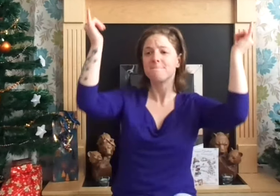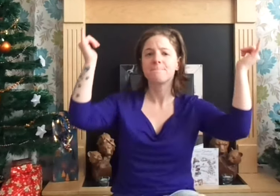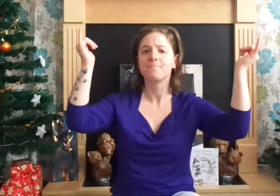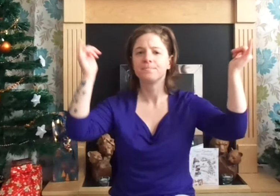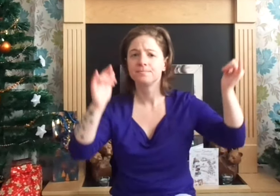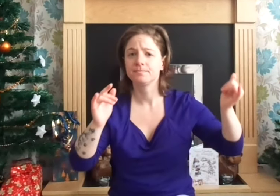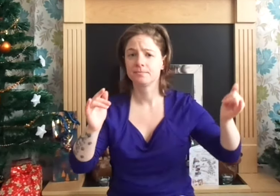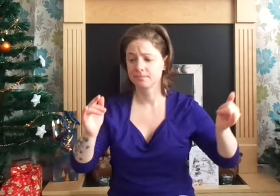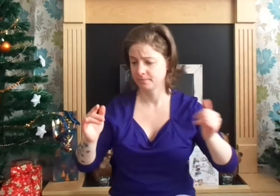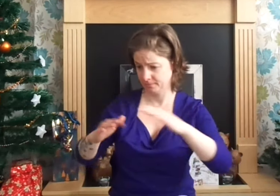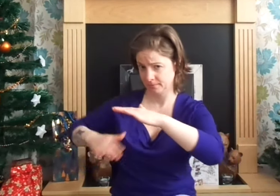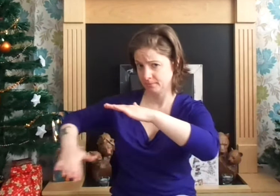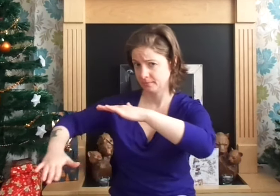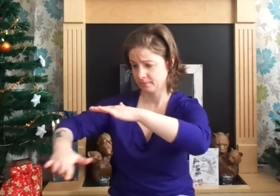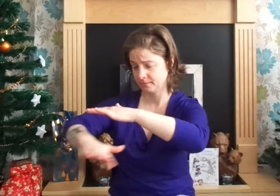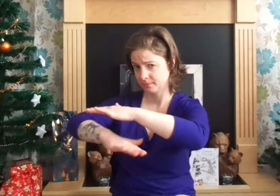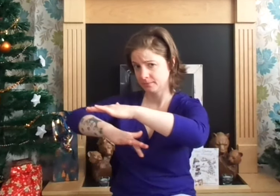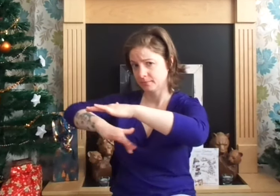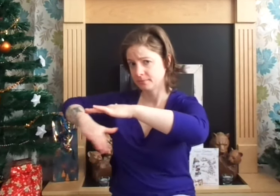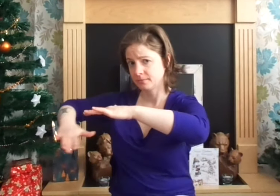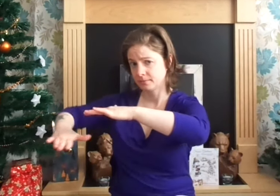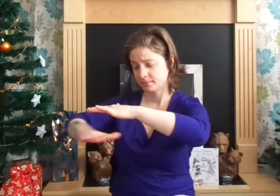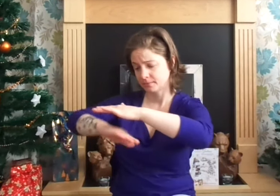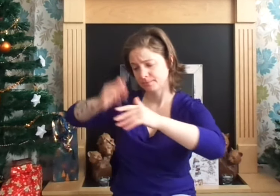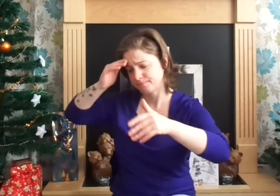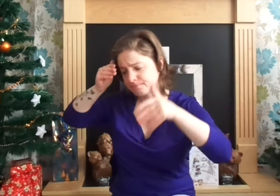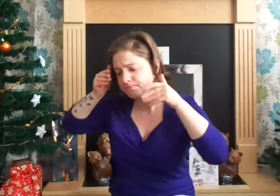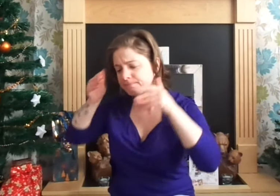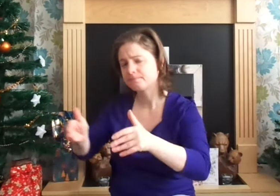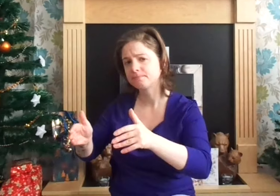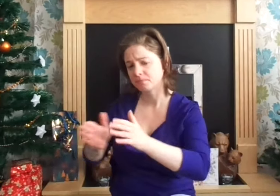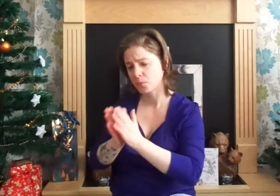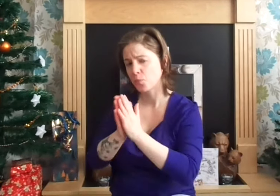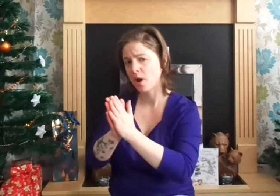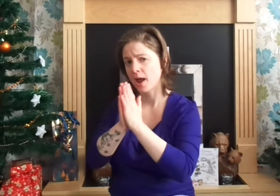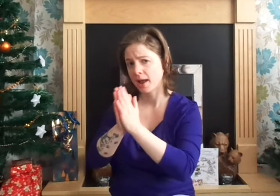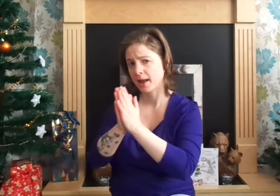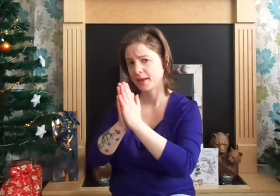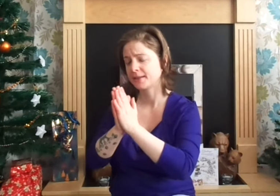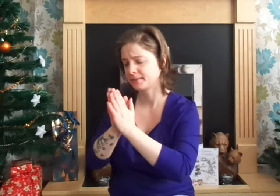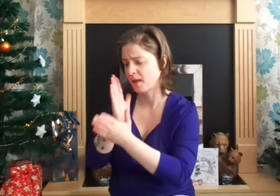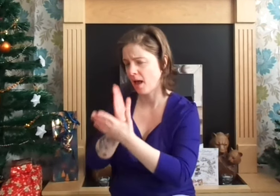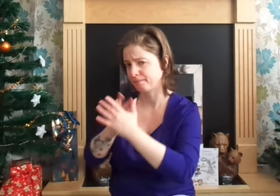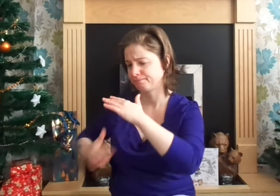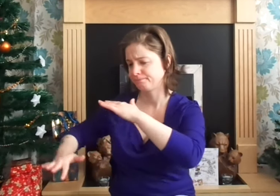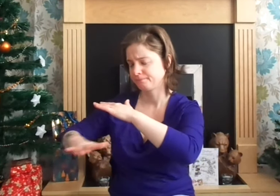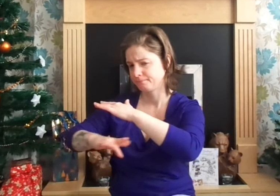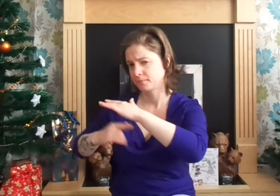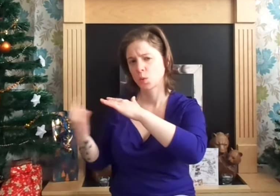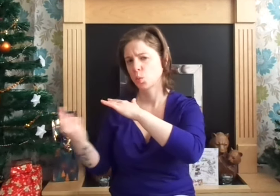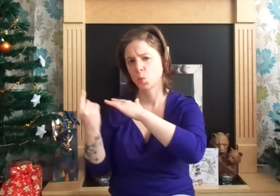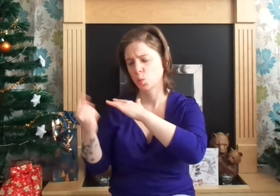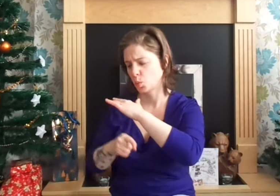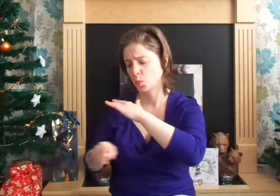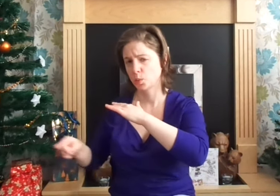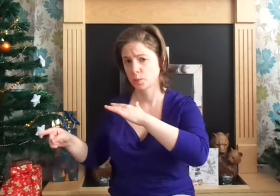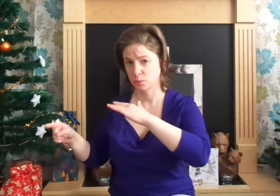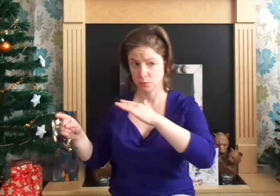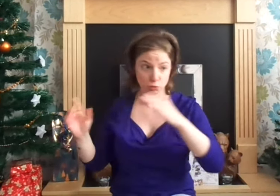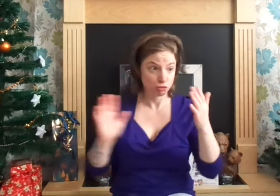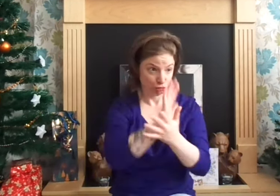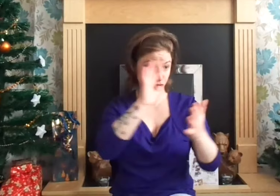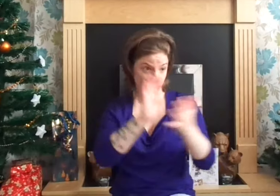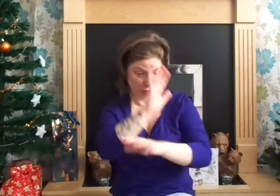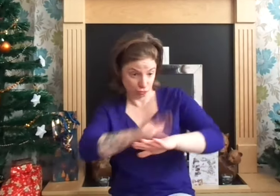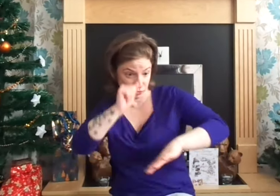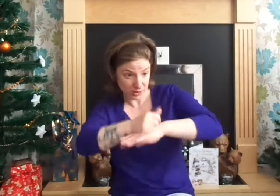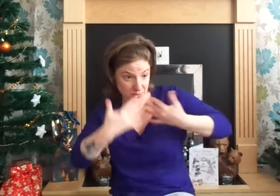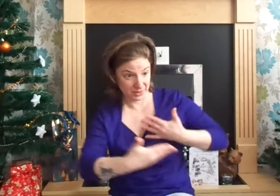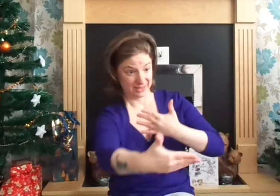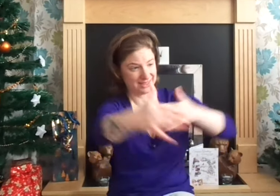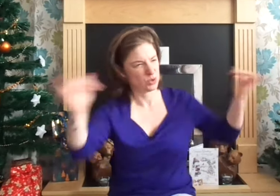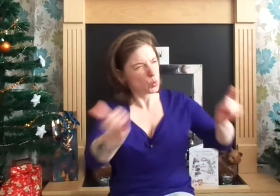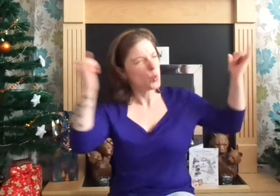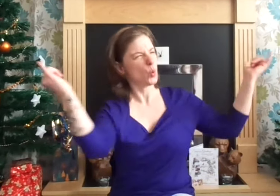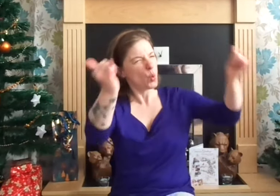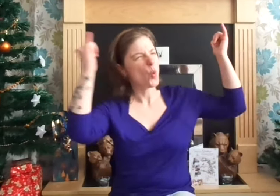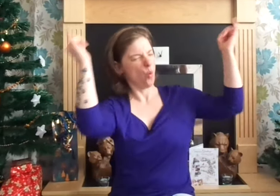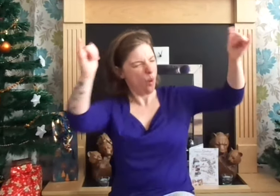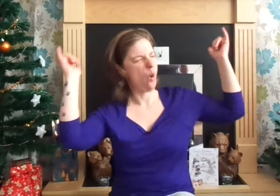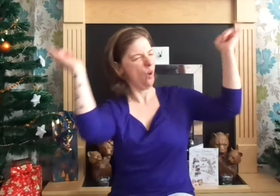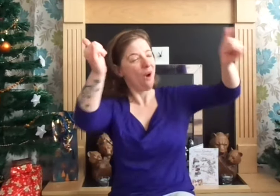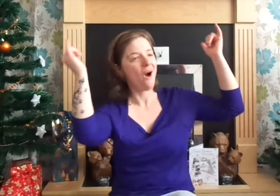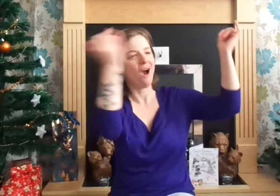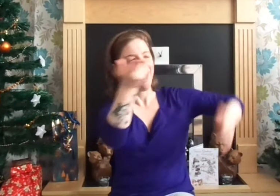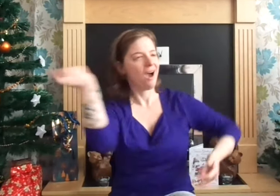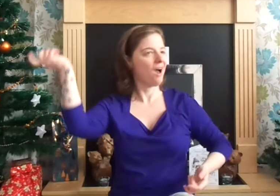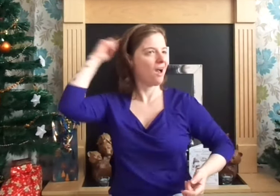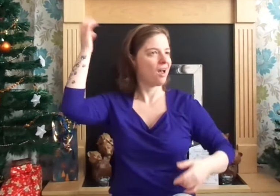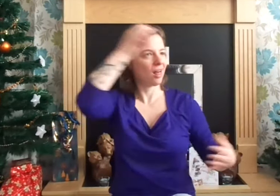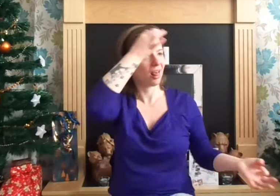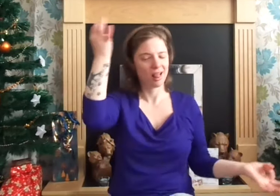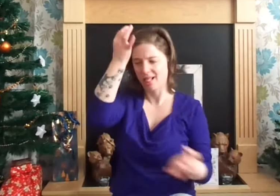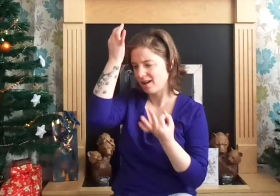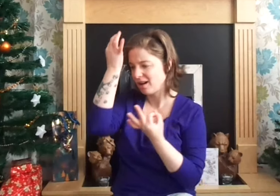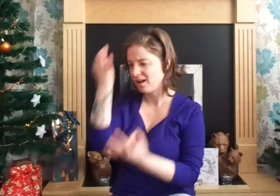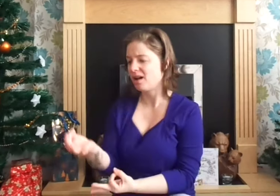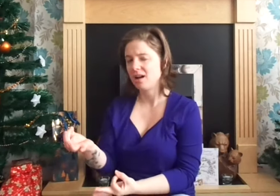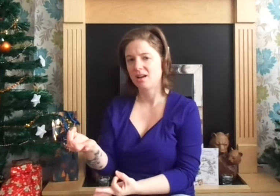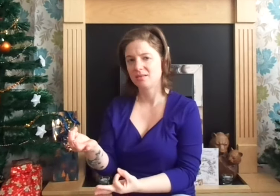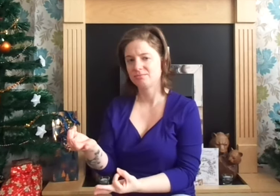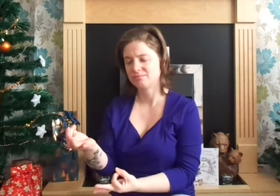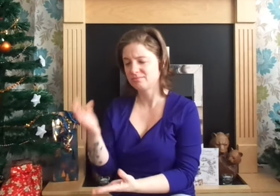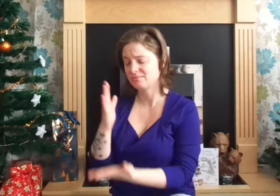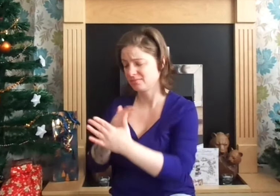But say a prayer, pray for the other ones At Christmastime it's hard, but when you're having fun